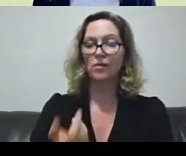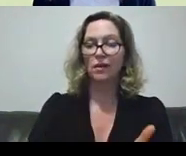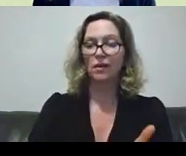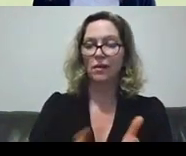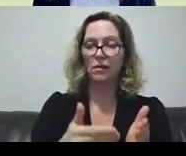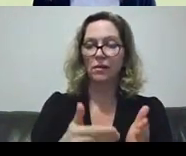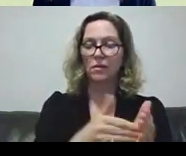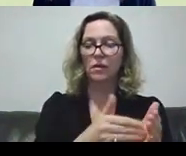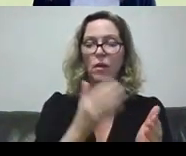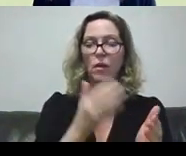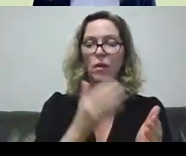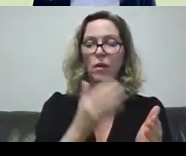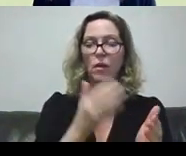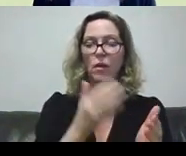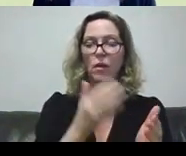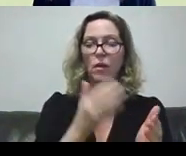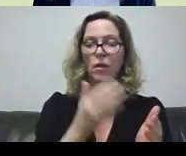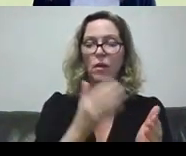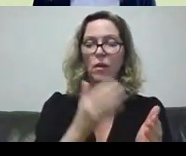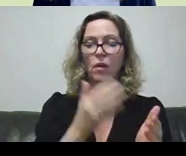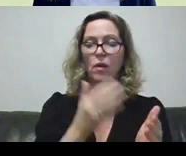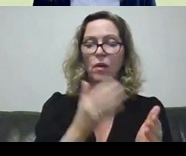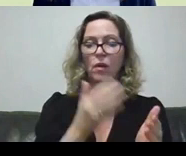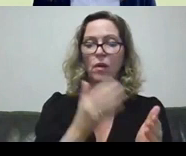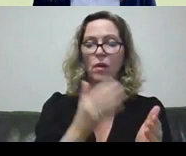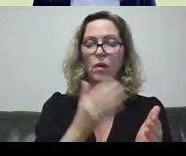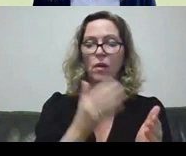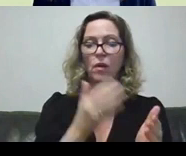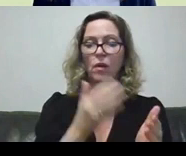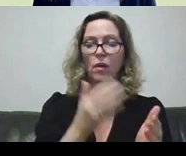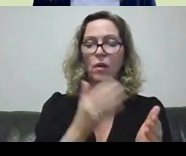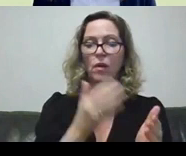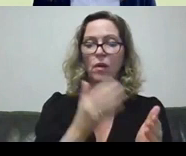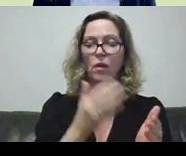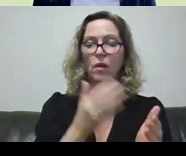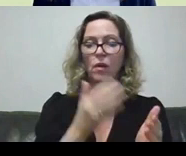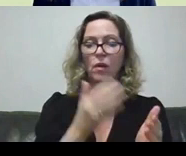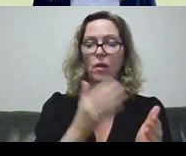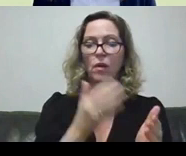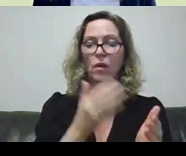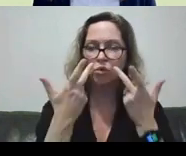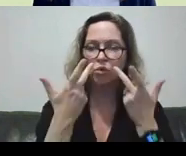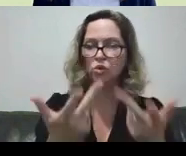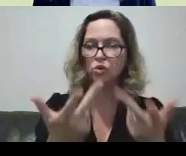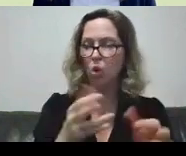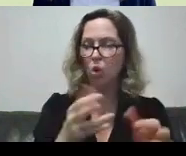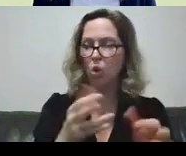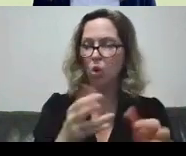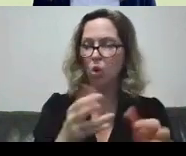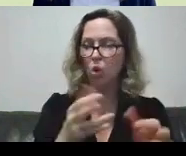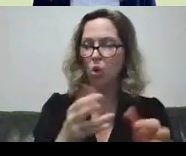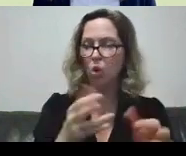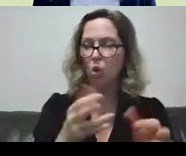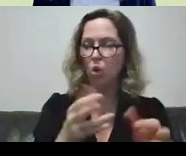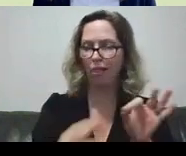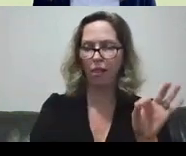different services you don't have to provide to providers much more